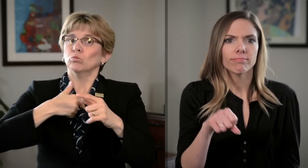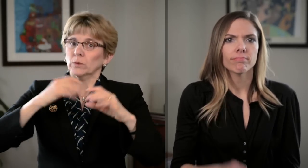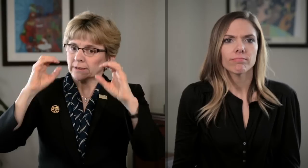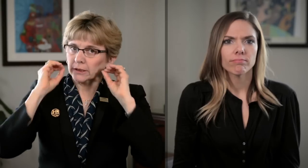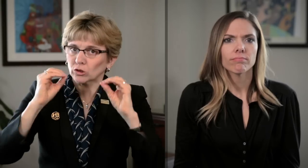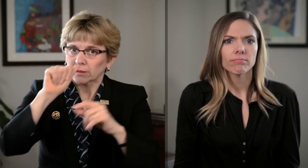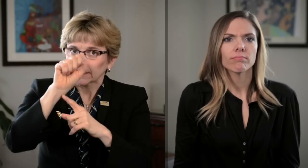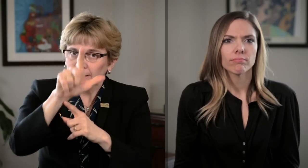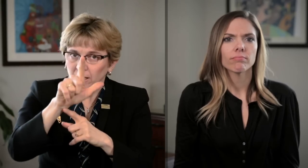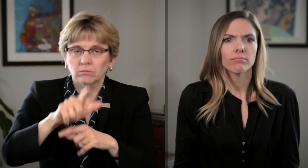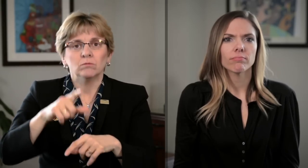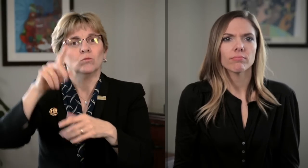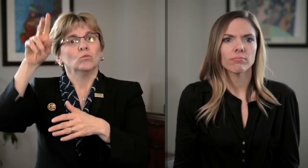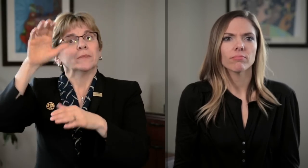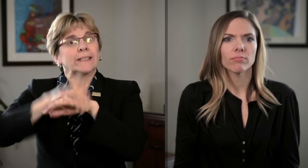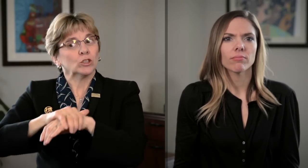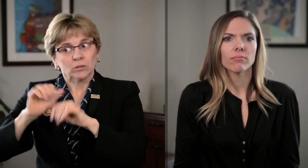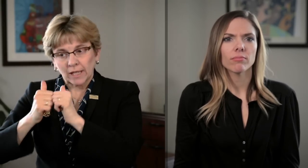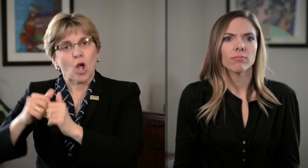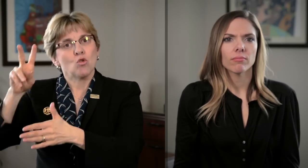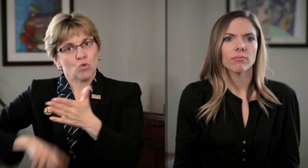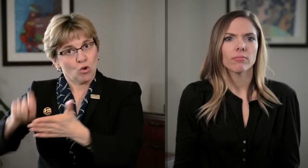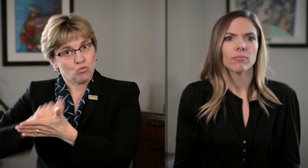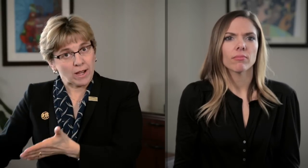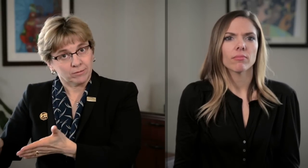We teach ASL and our students read and write in English.